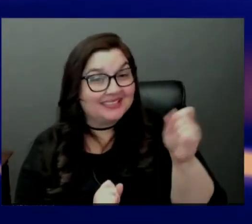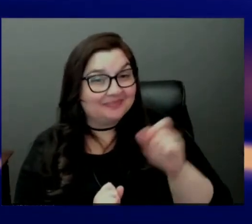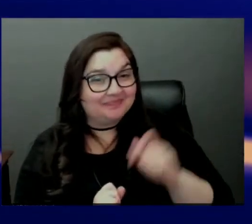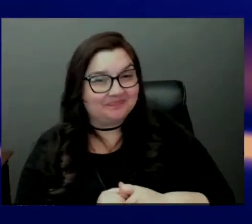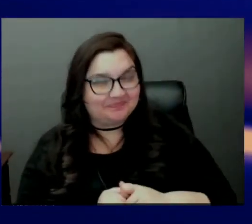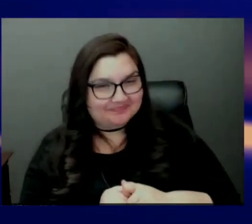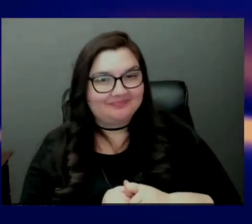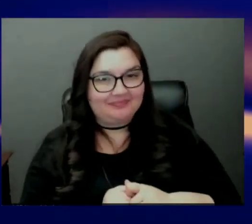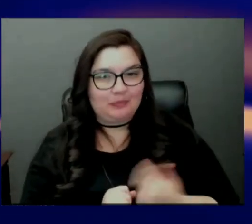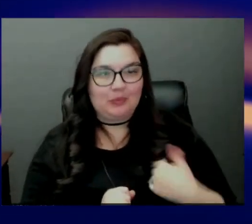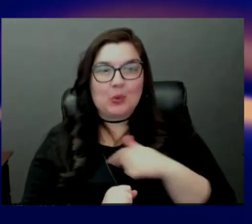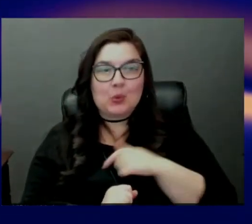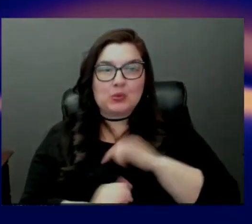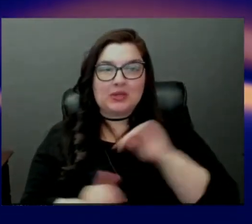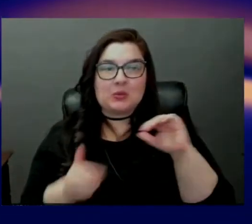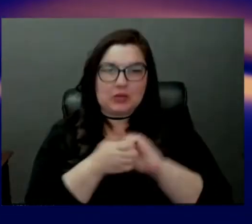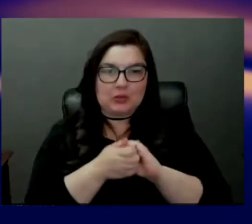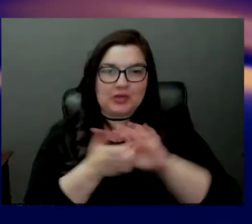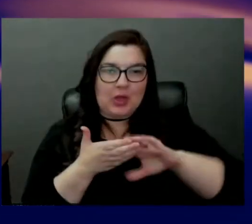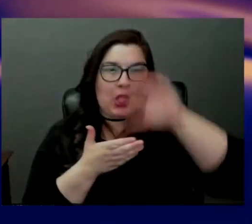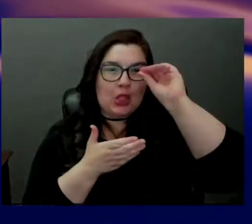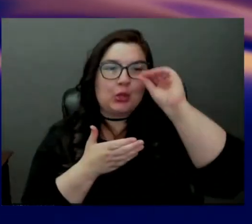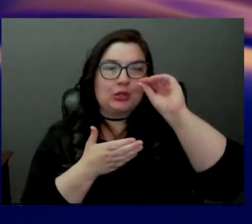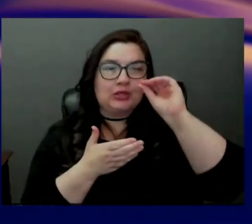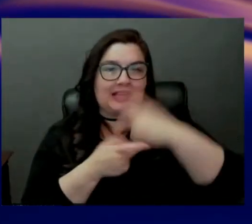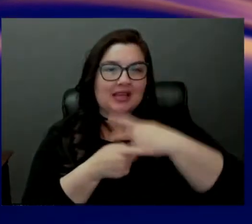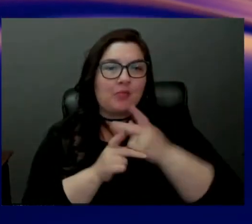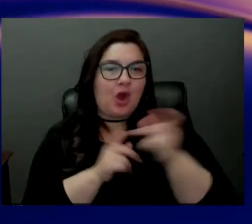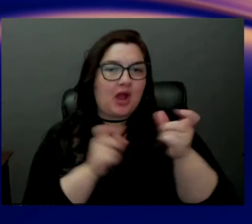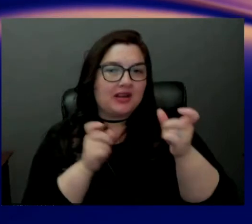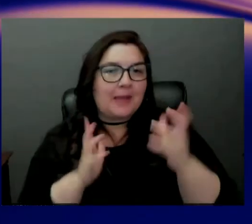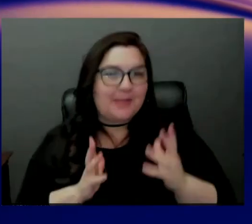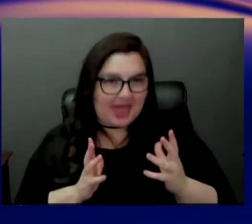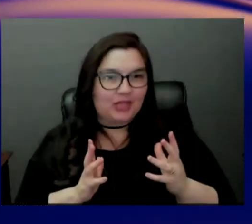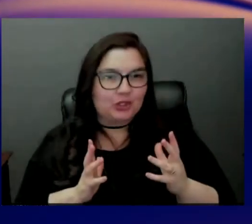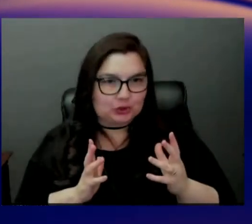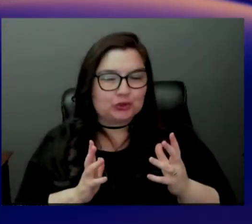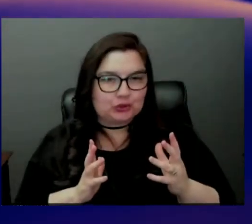our Learning Product Managers, work with both our customers,